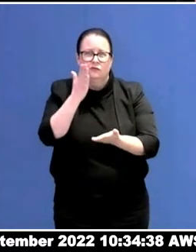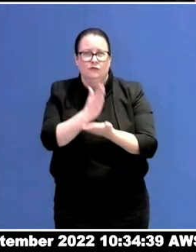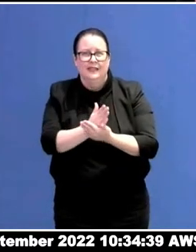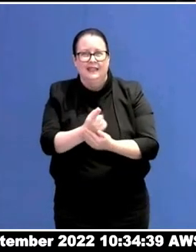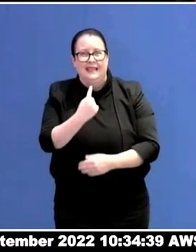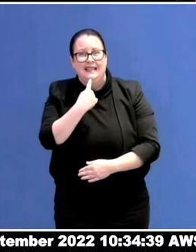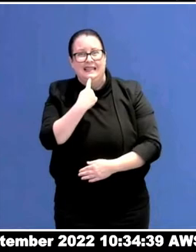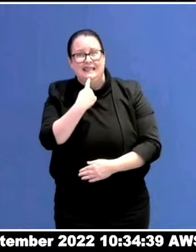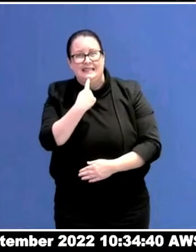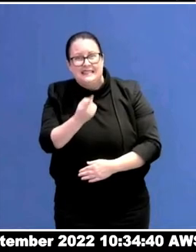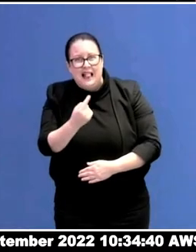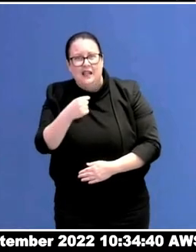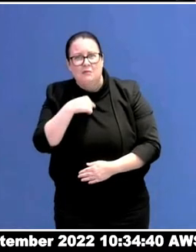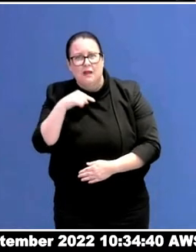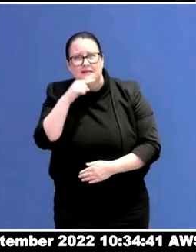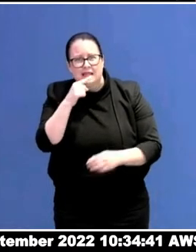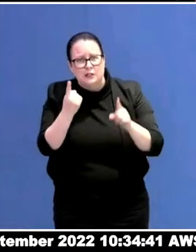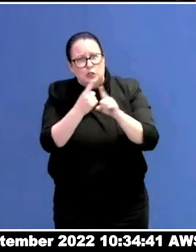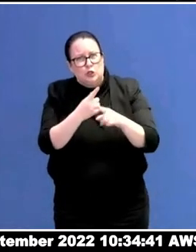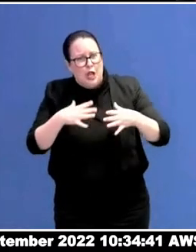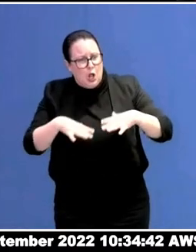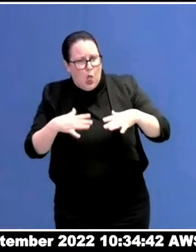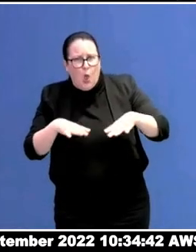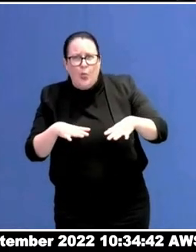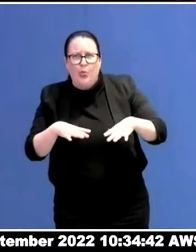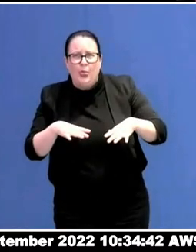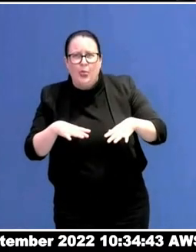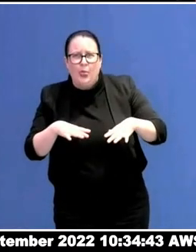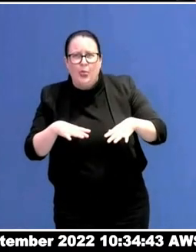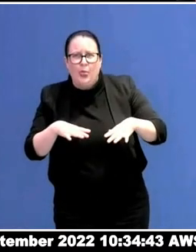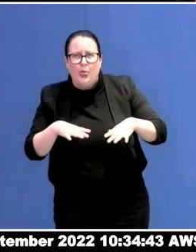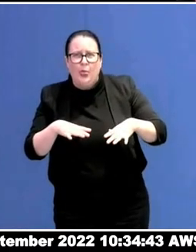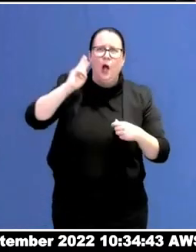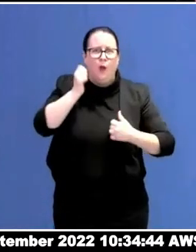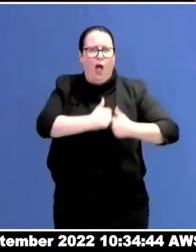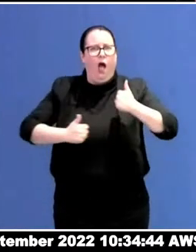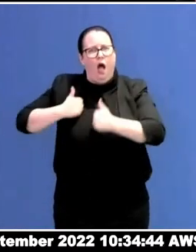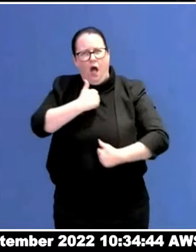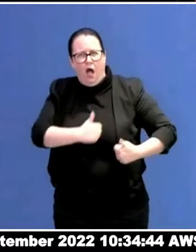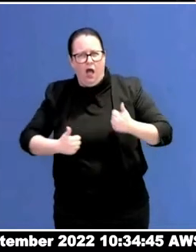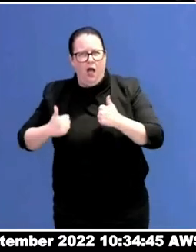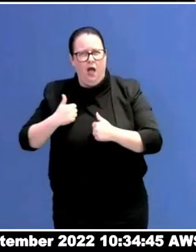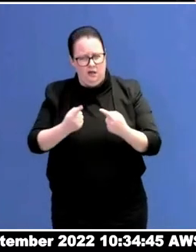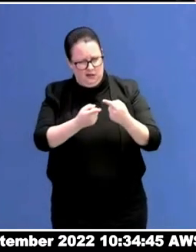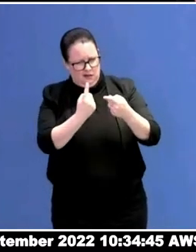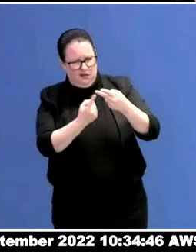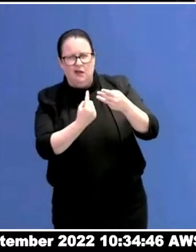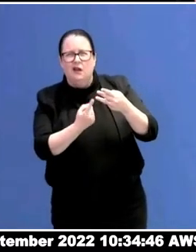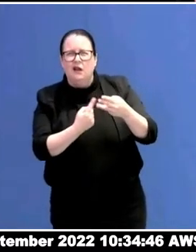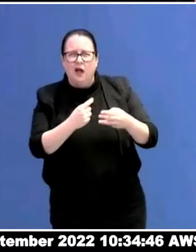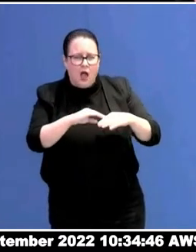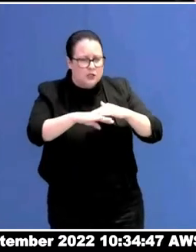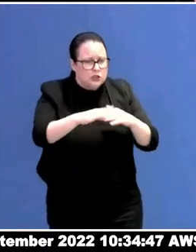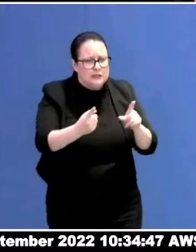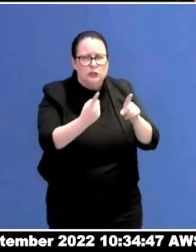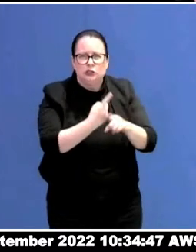obviously change clothing and shower and all those things that happened would not be the